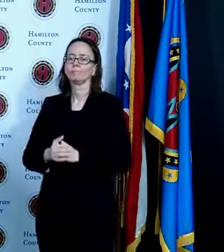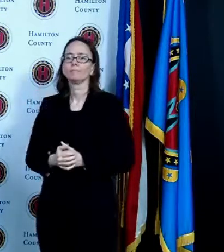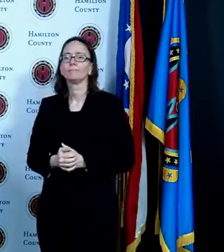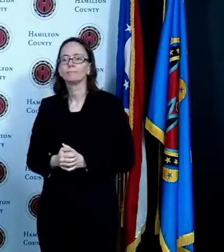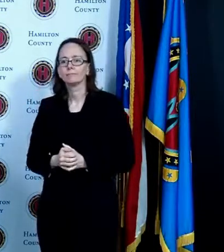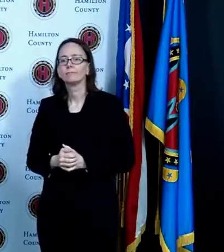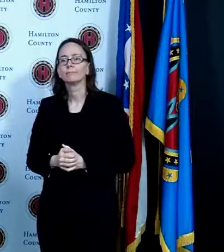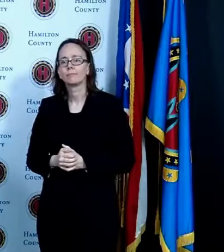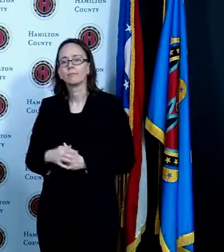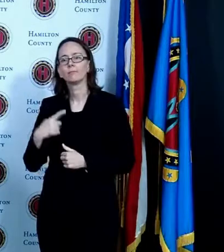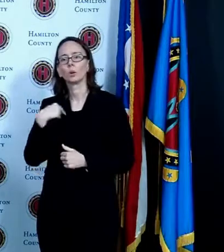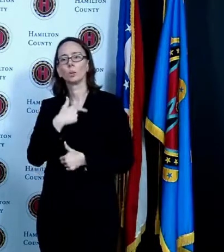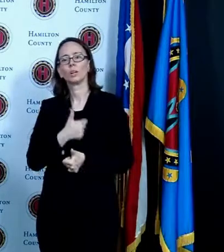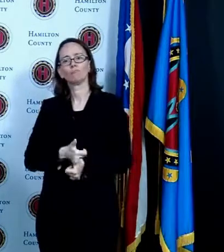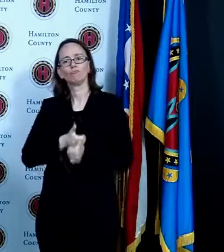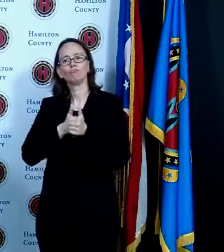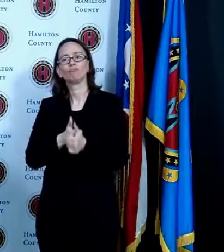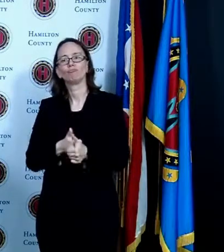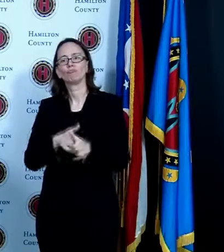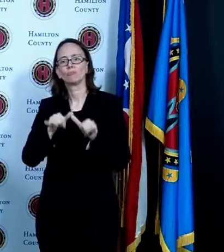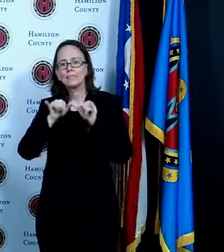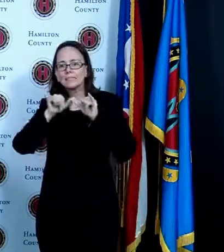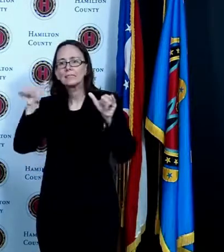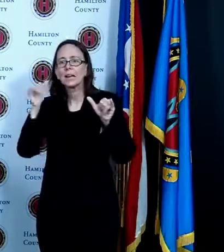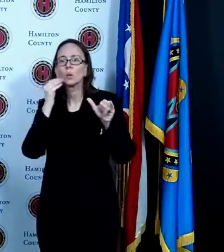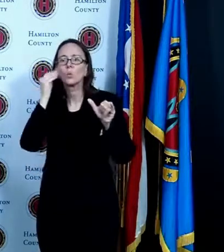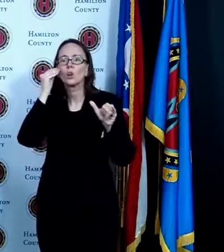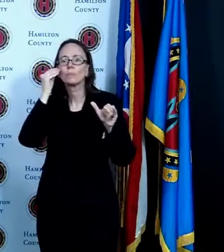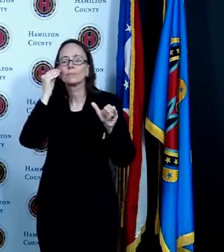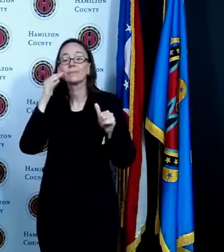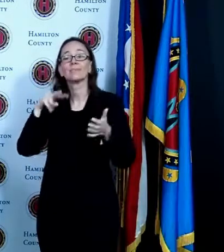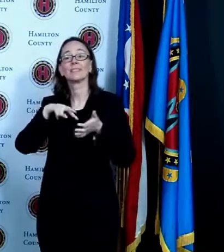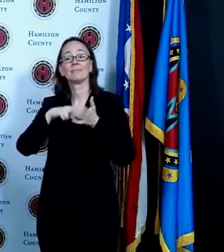successful at increasing the personal protective equipment needed to keep our